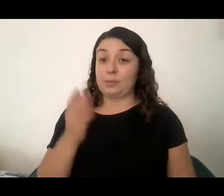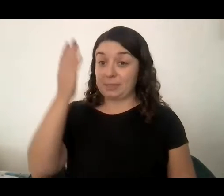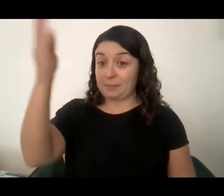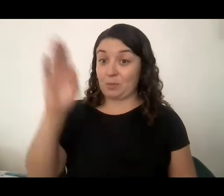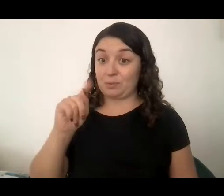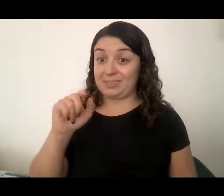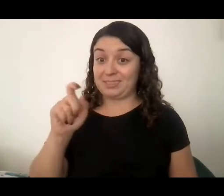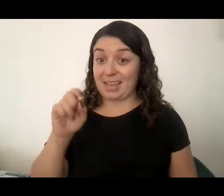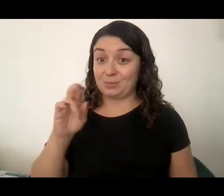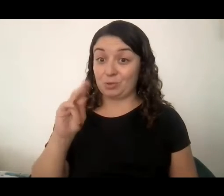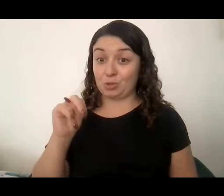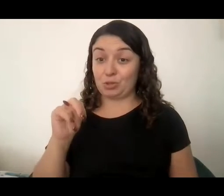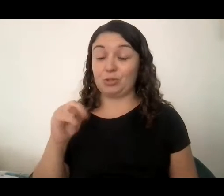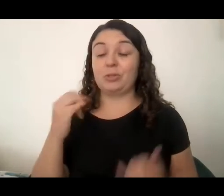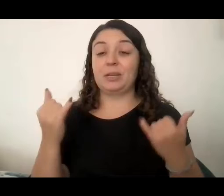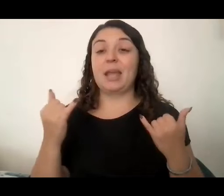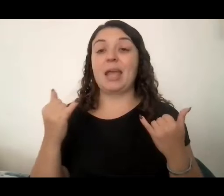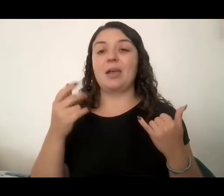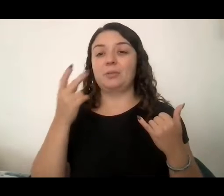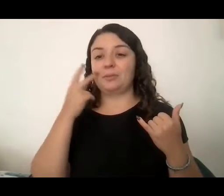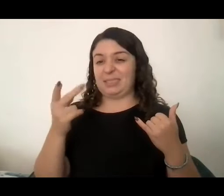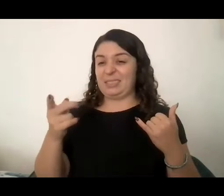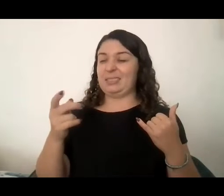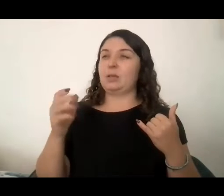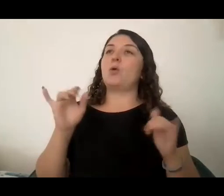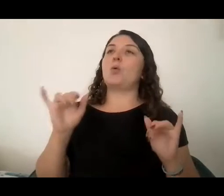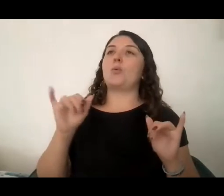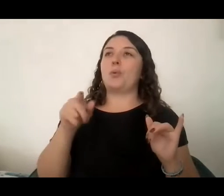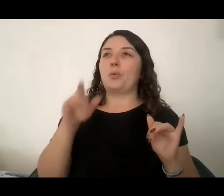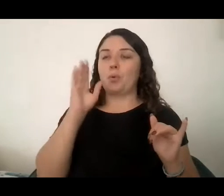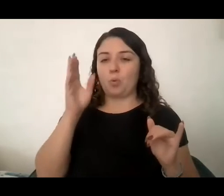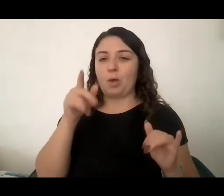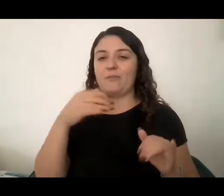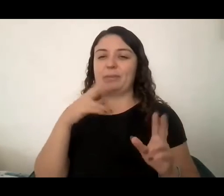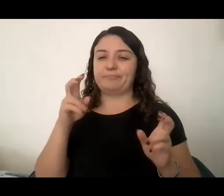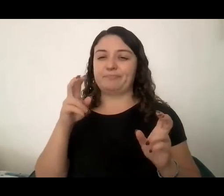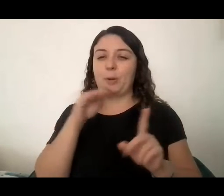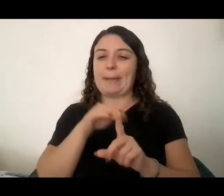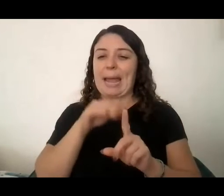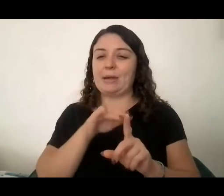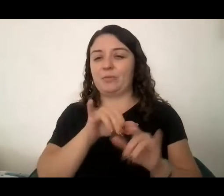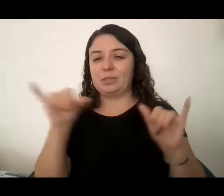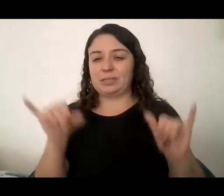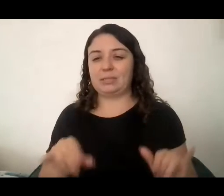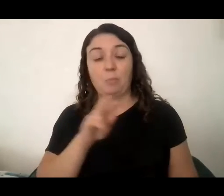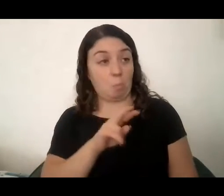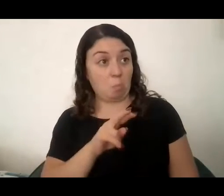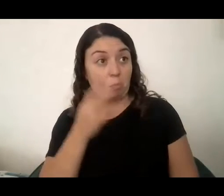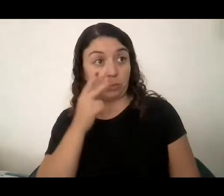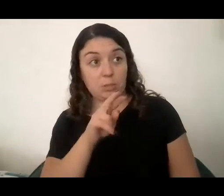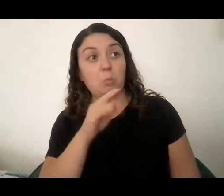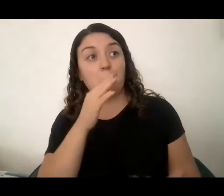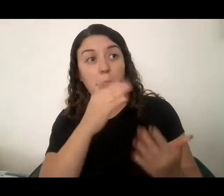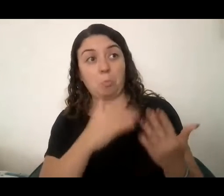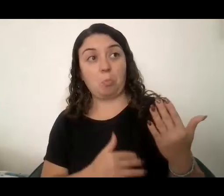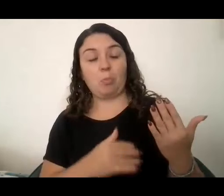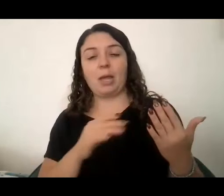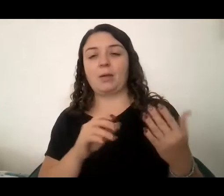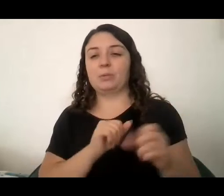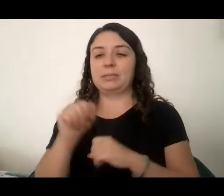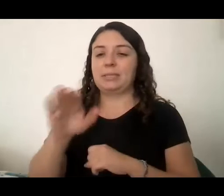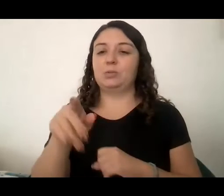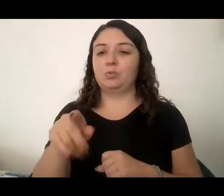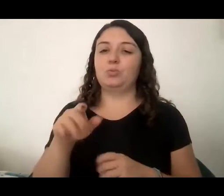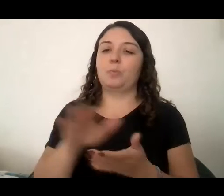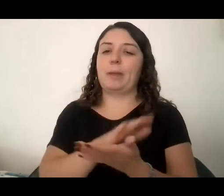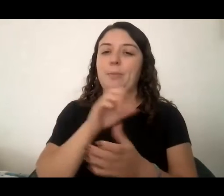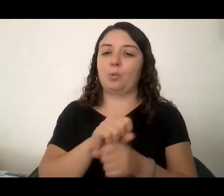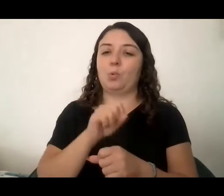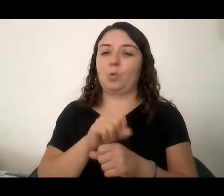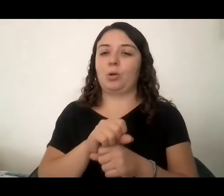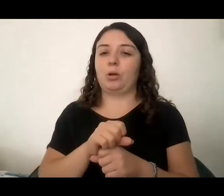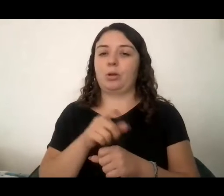that usually sets off the reminder in their system to send you paperwork to do a work review. Now,